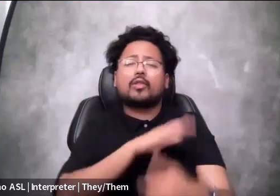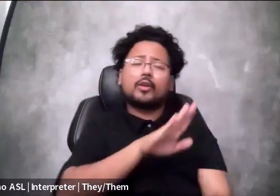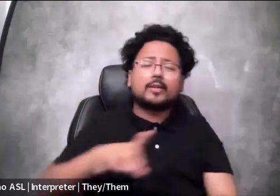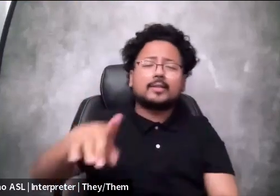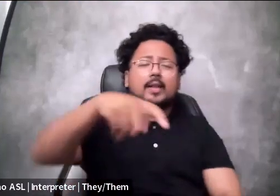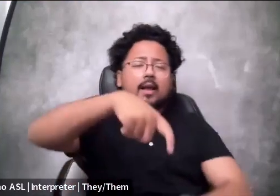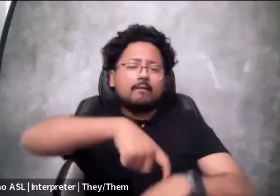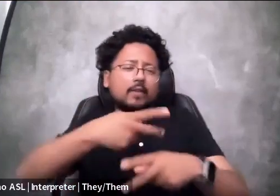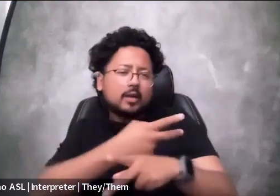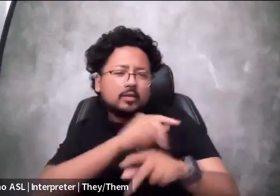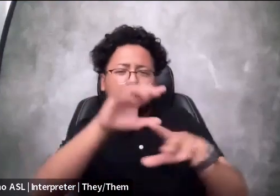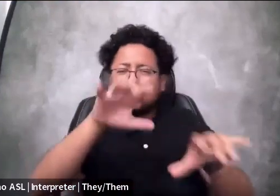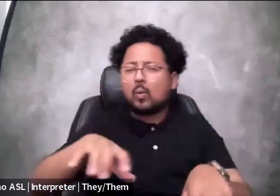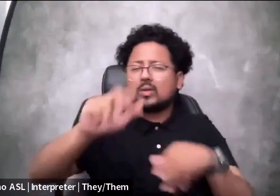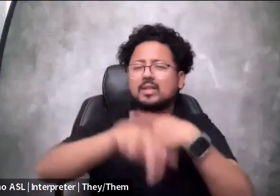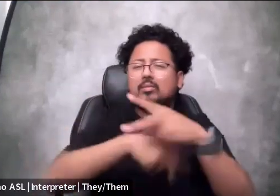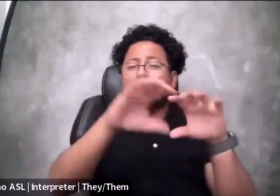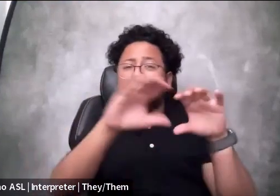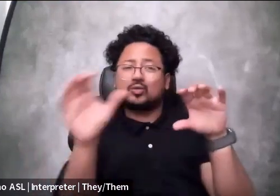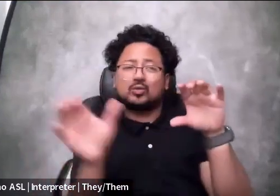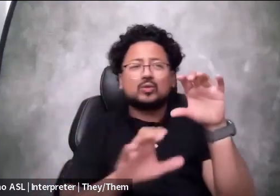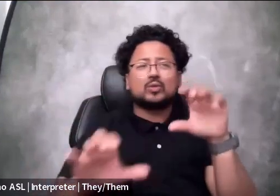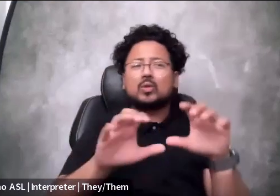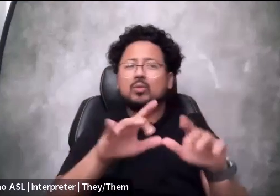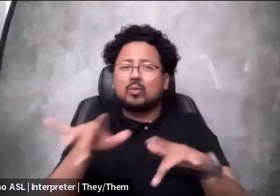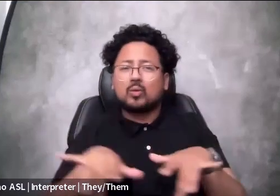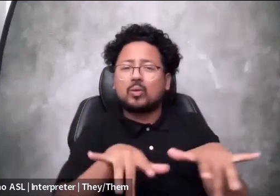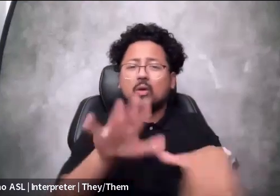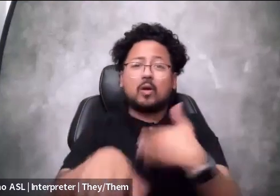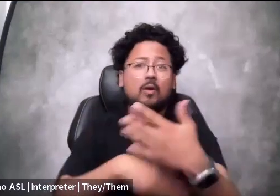produce these webinars and to keep them free so that everyone of any means can